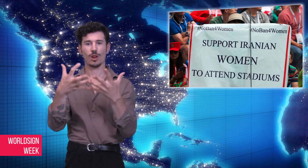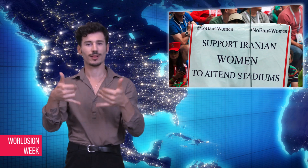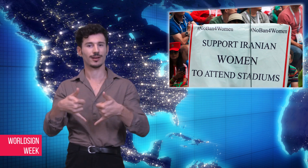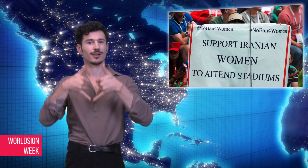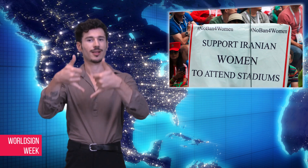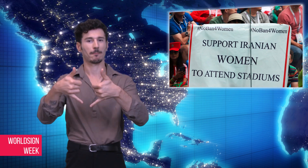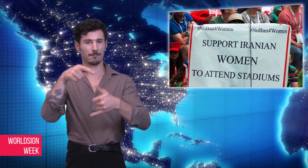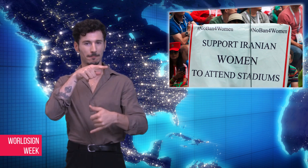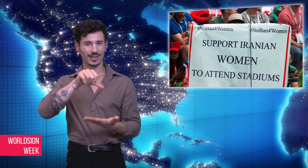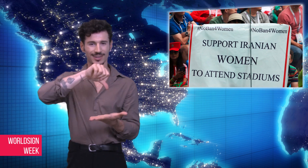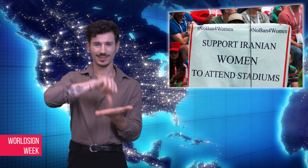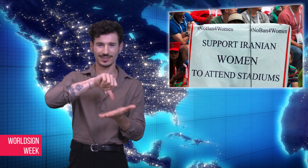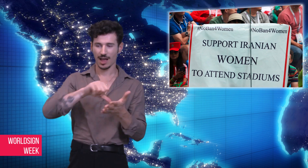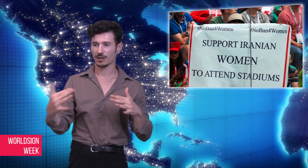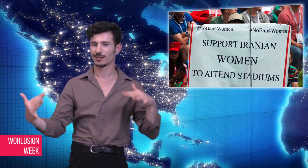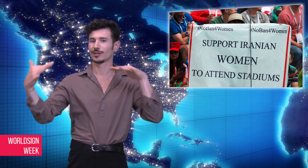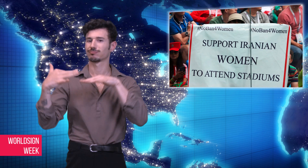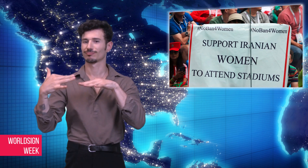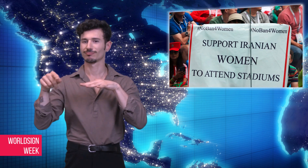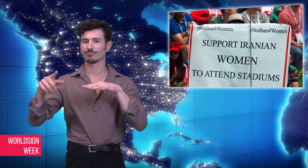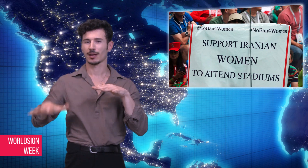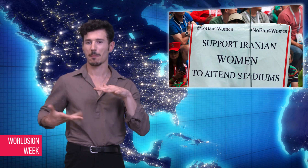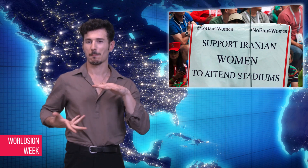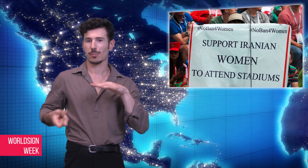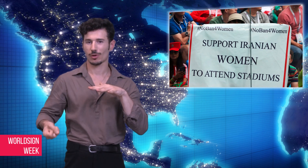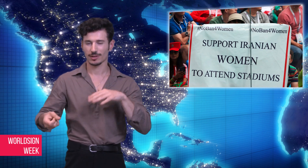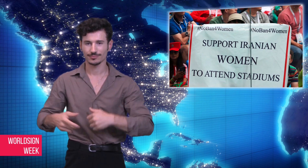World Cup match against Cambodia.